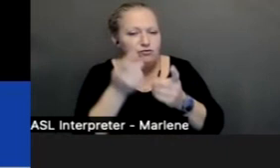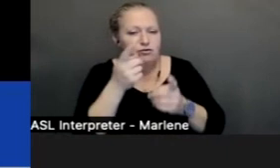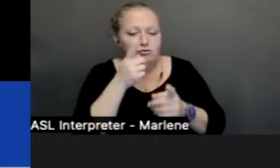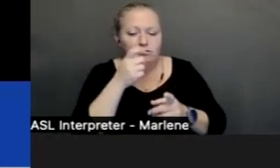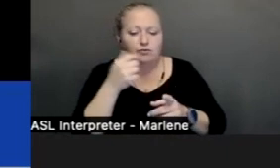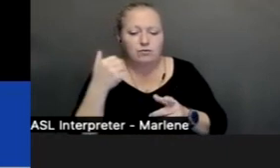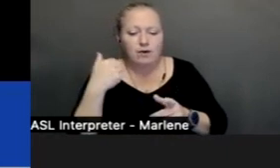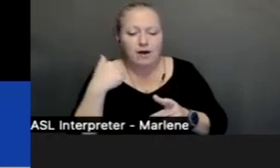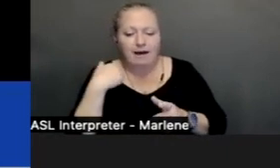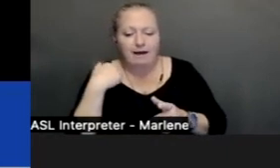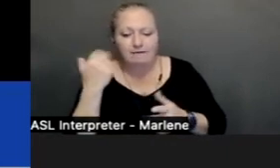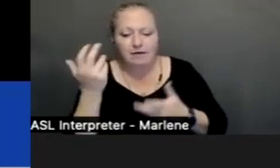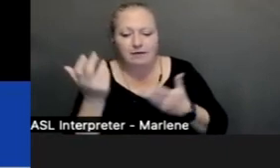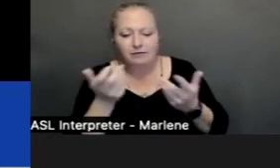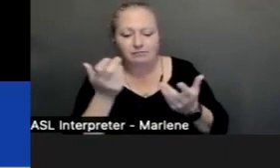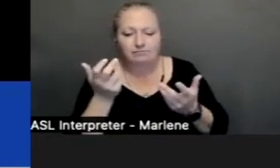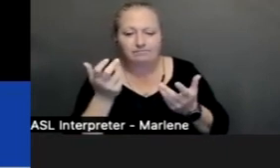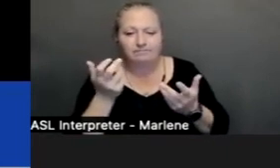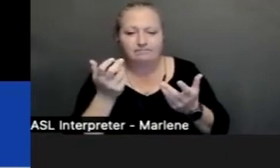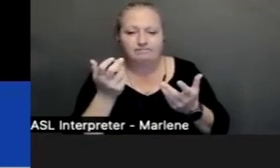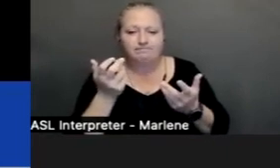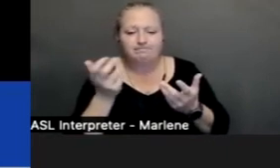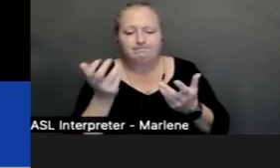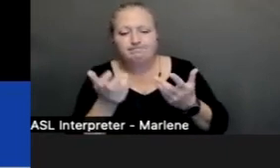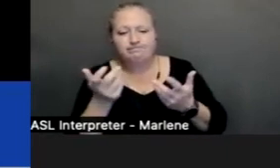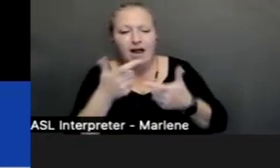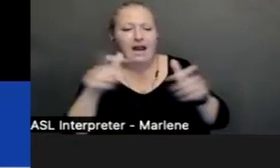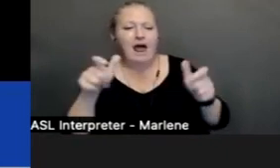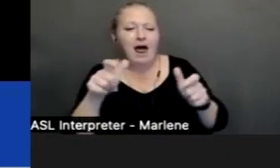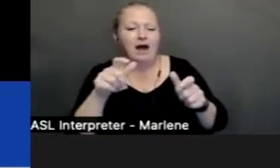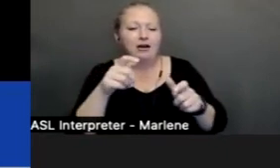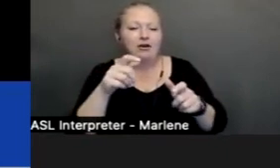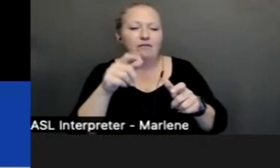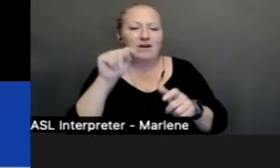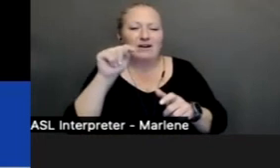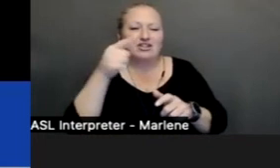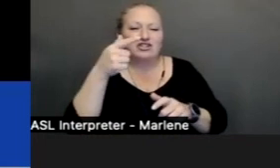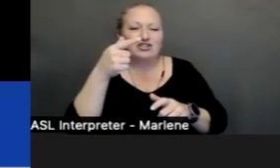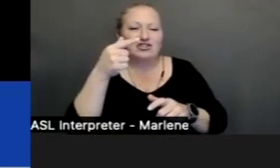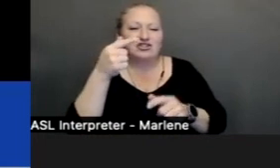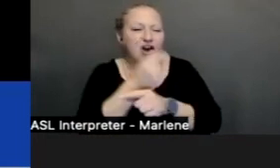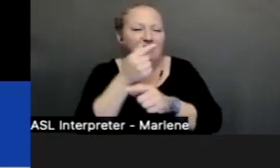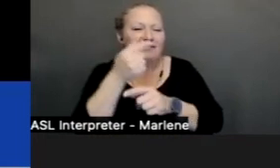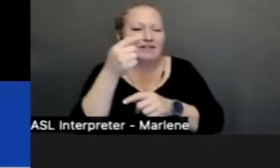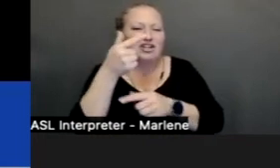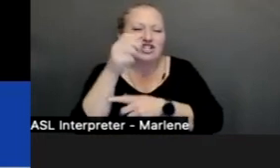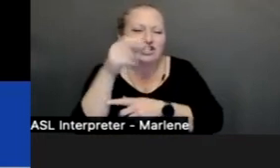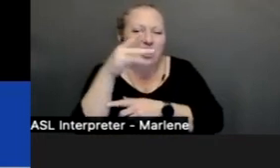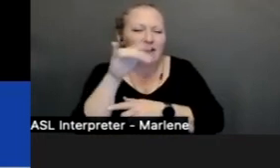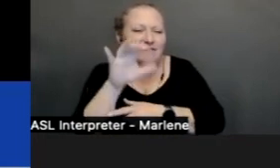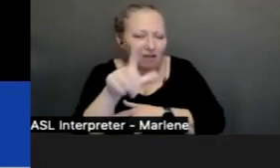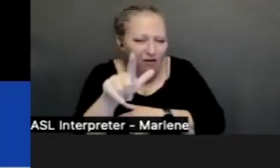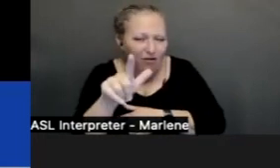kind of a lot of of. Geographical topography you know challenges I I'm also wondering